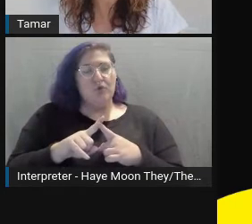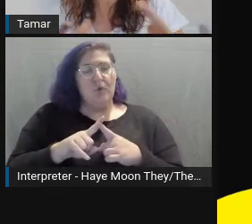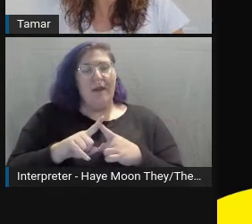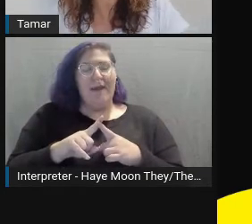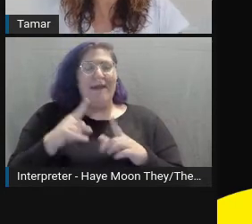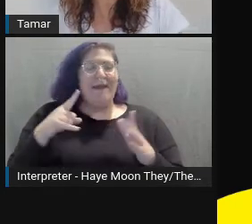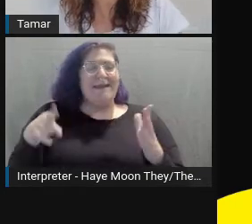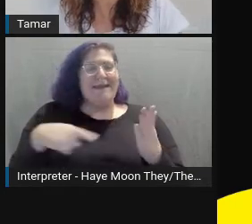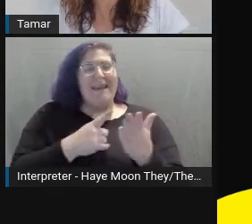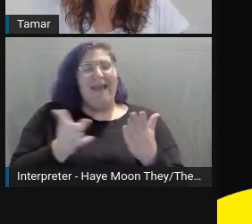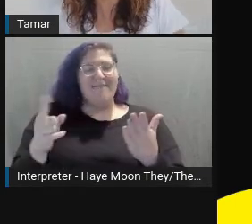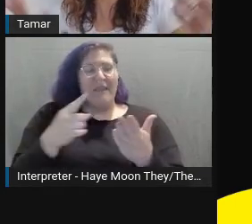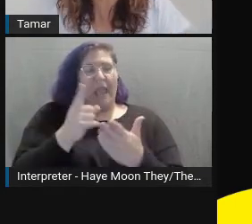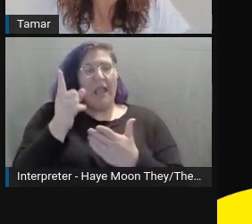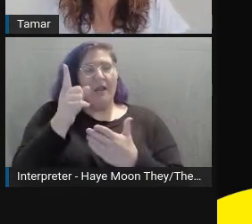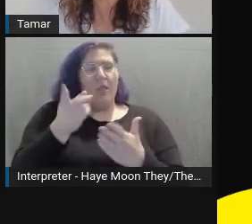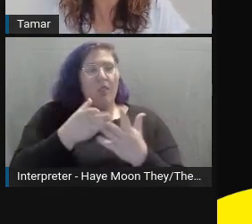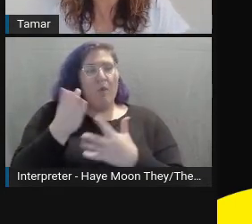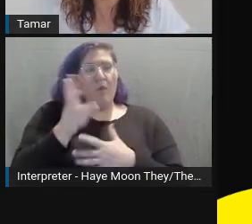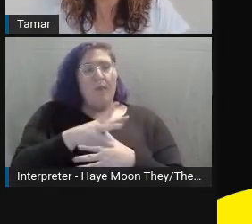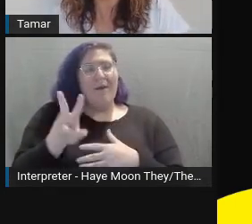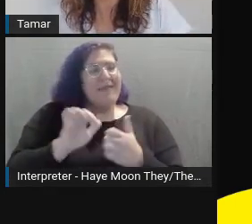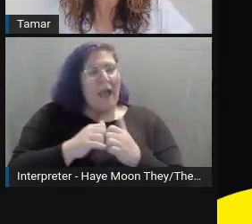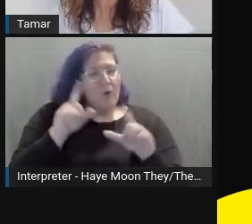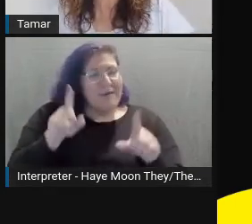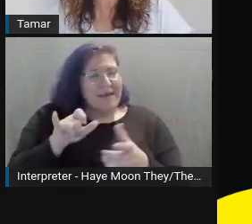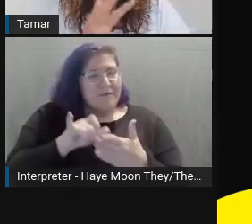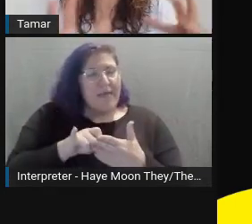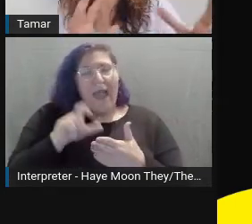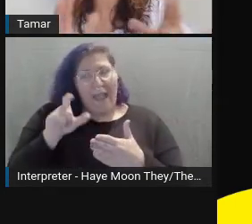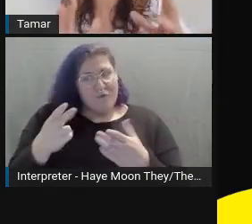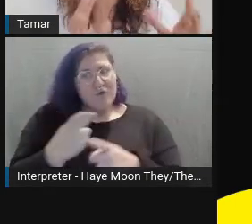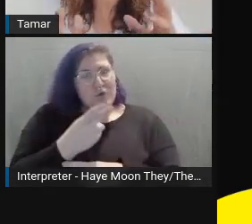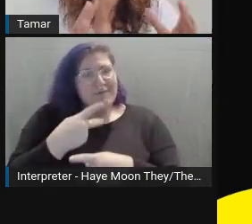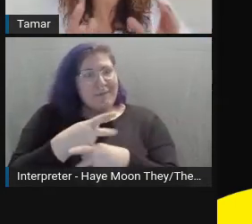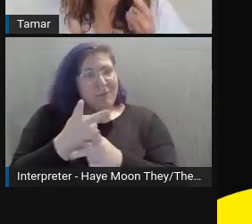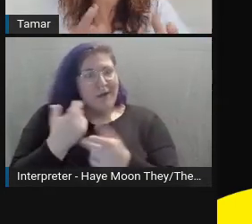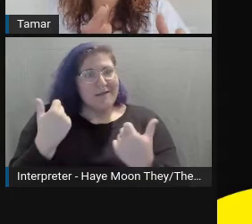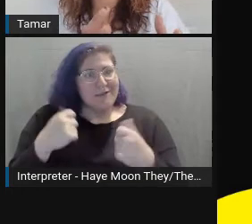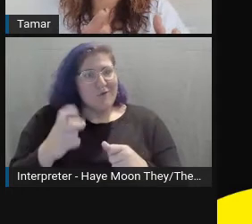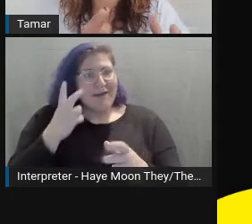How do we test for that? We have to use the product. This is part of what we're doing with the simulator.